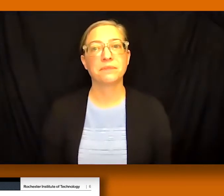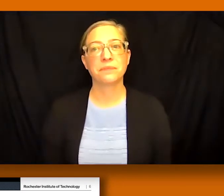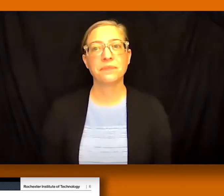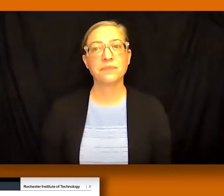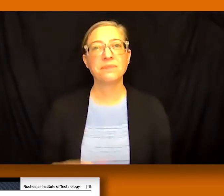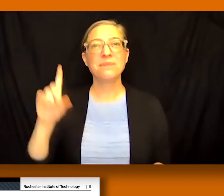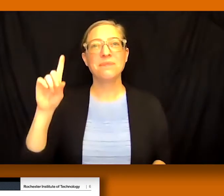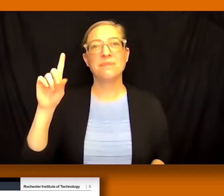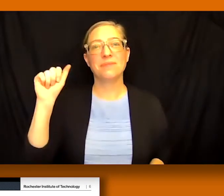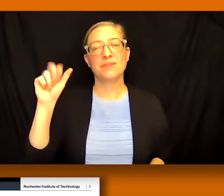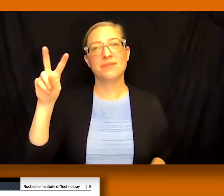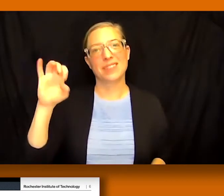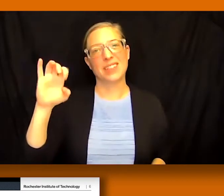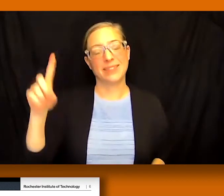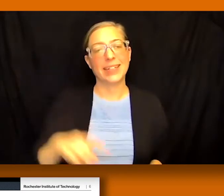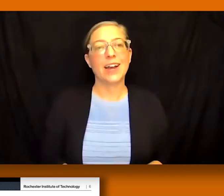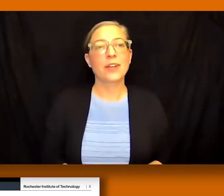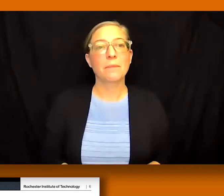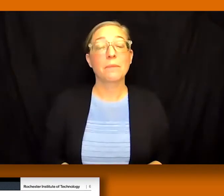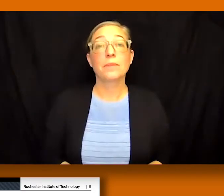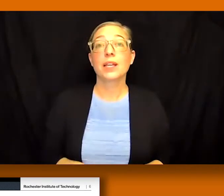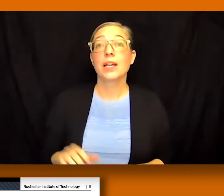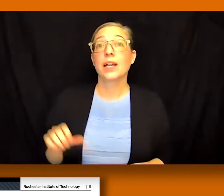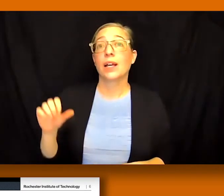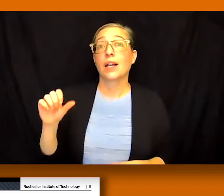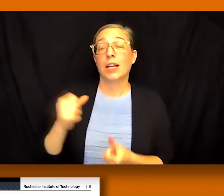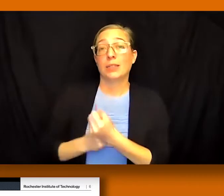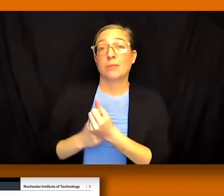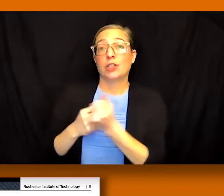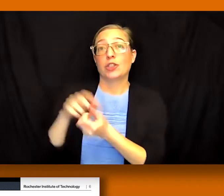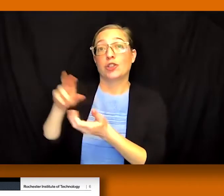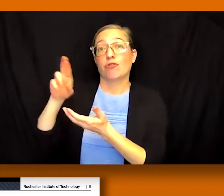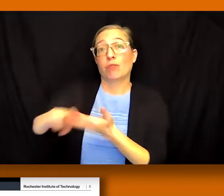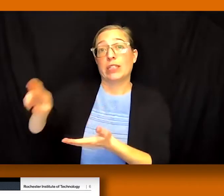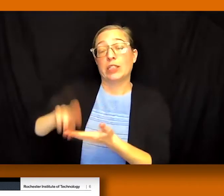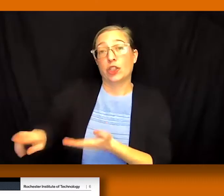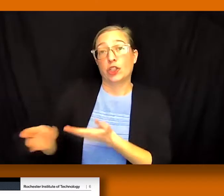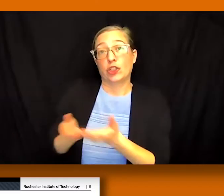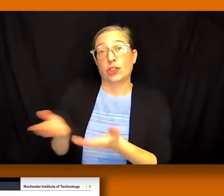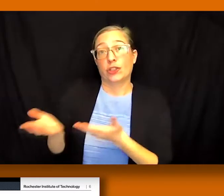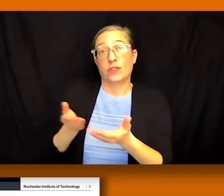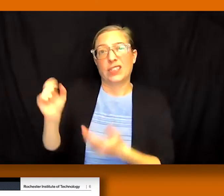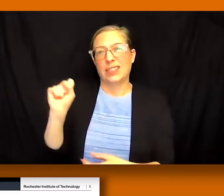David: All right. So, um, Sponsored Research Services actually was recently given, um, access